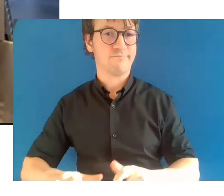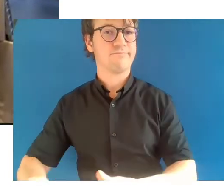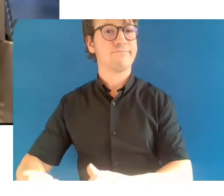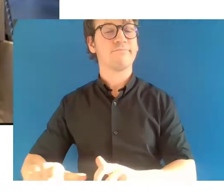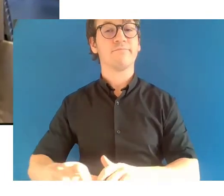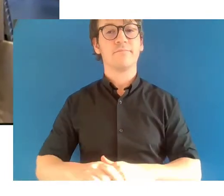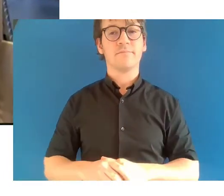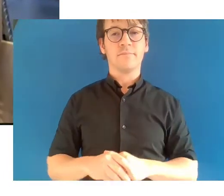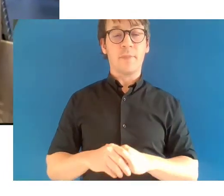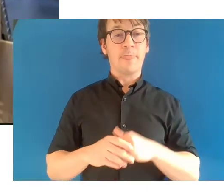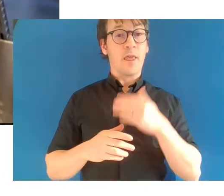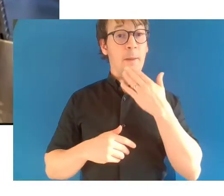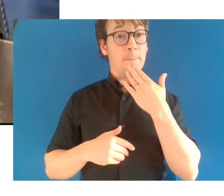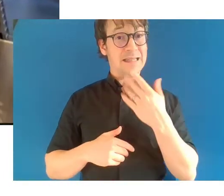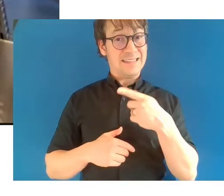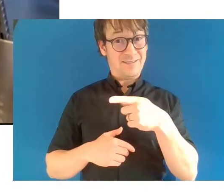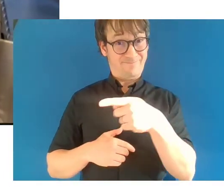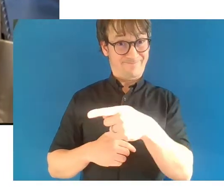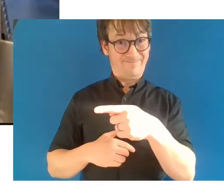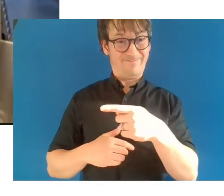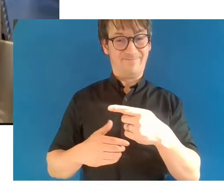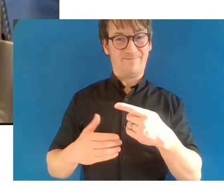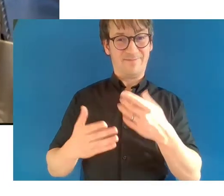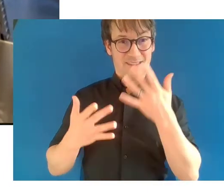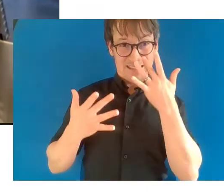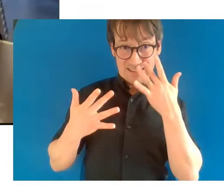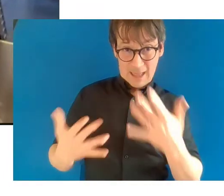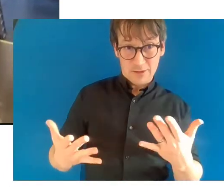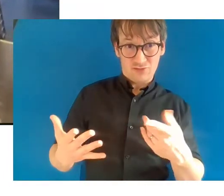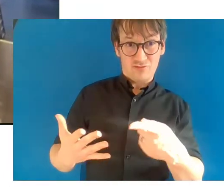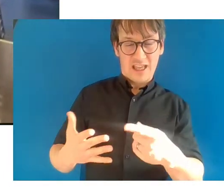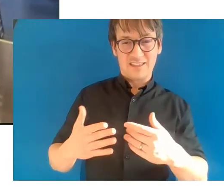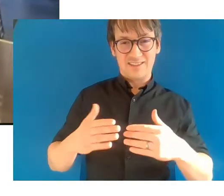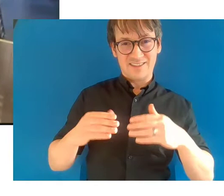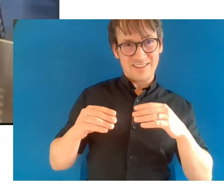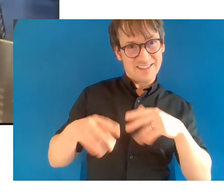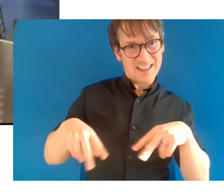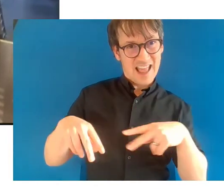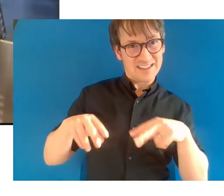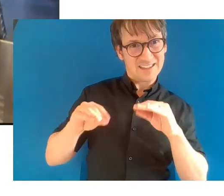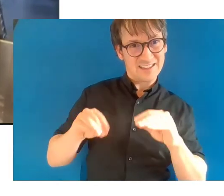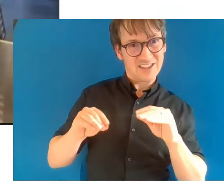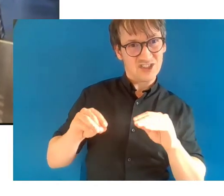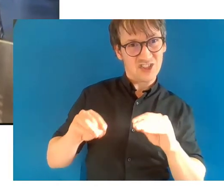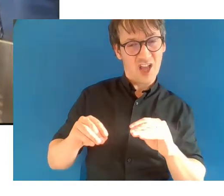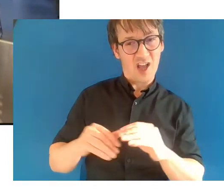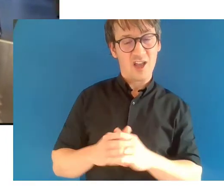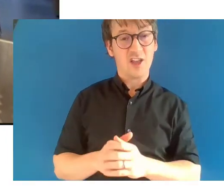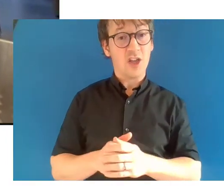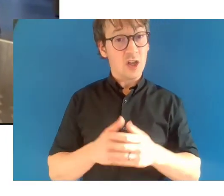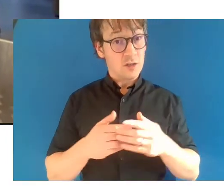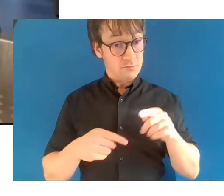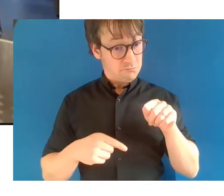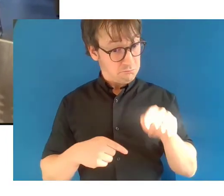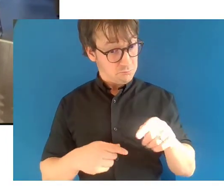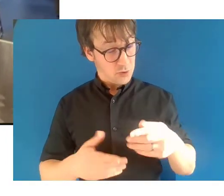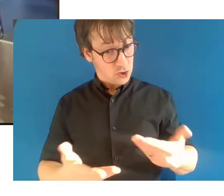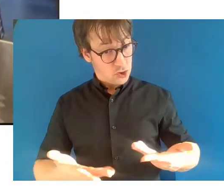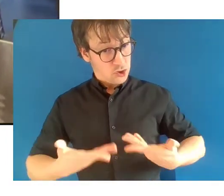Alex, would you like to demonstrate Pepper's skills as a dance instructor please? Sure. Show me a dance.